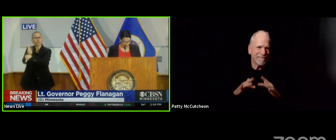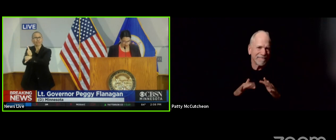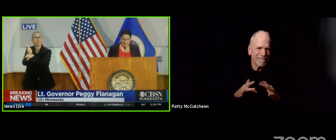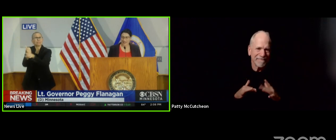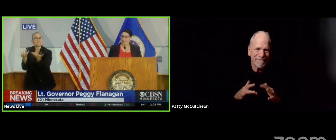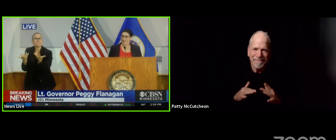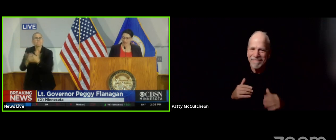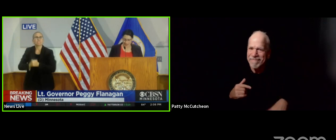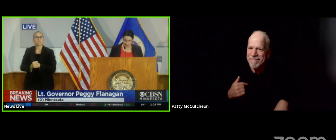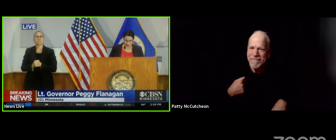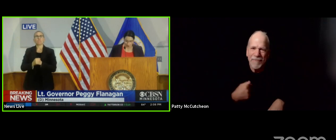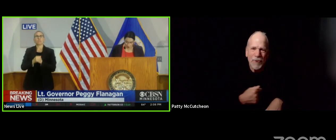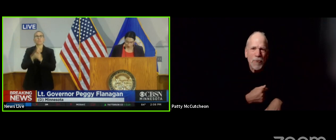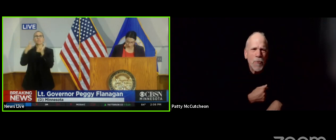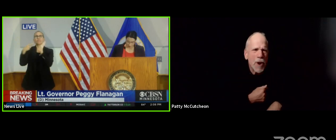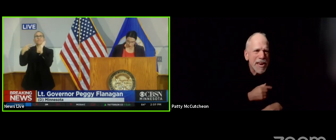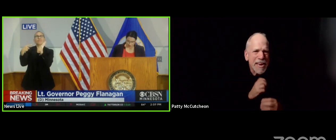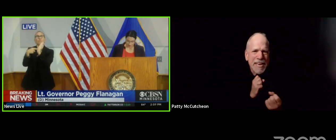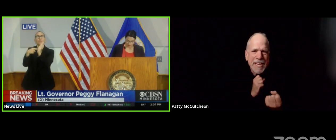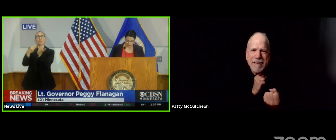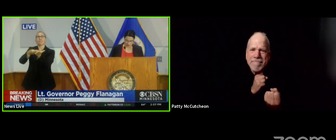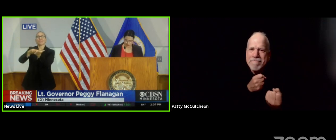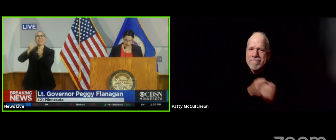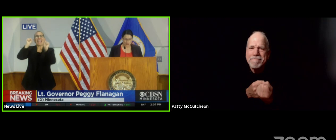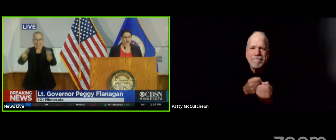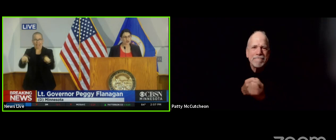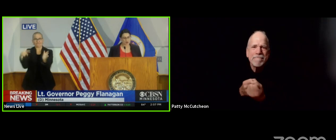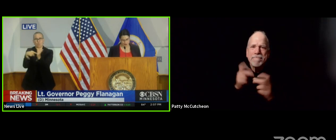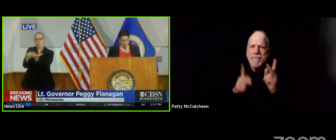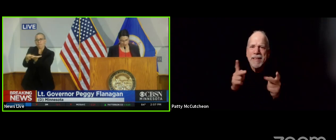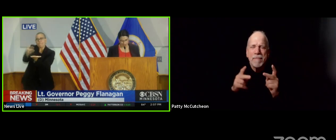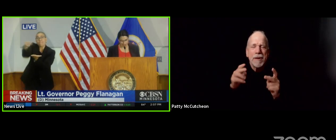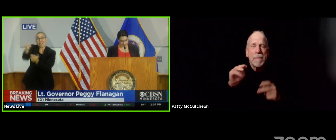BEGINNING TODAY, NO ONE WILL BE FORCED TO CHOOSE BETWEEN PAYING THEIR